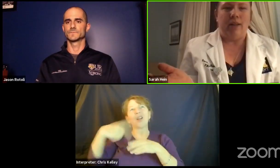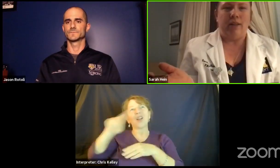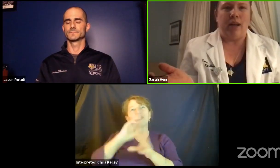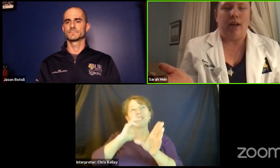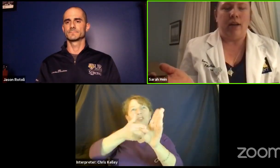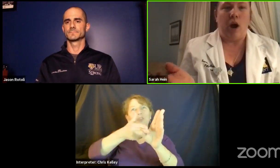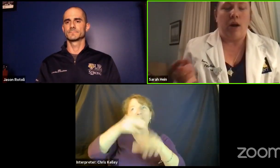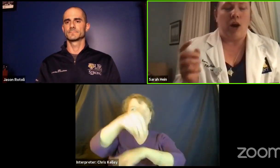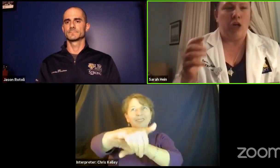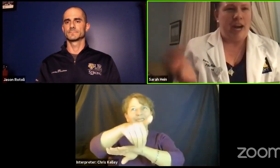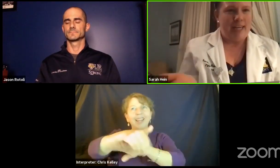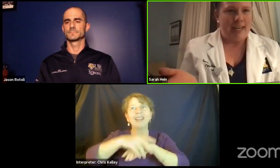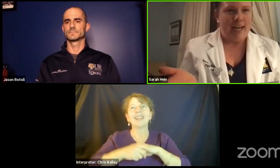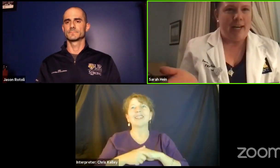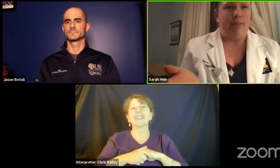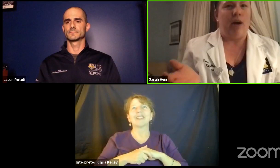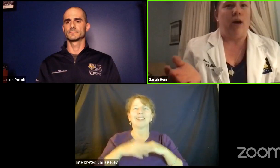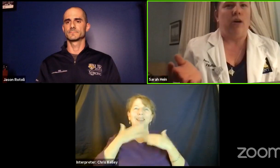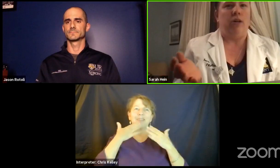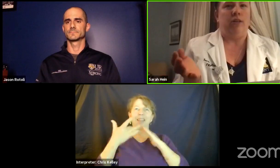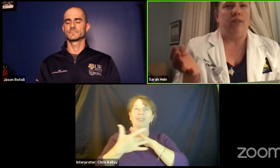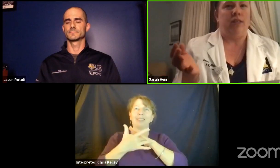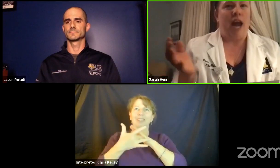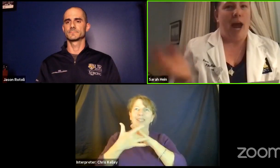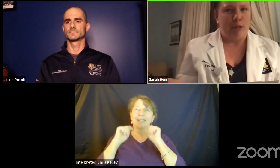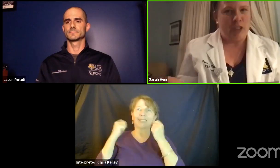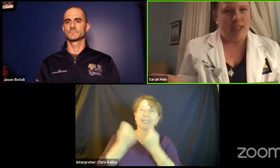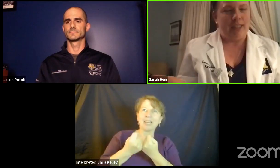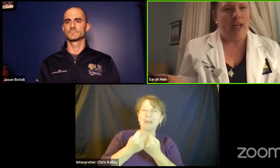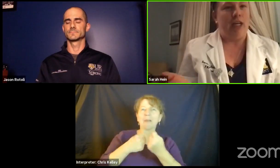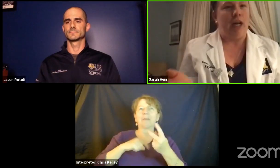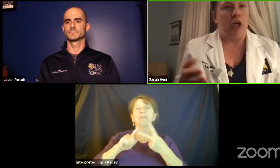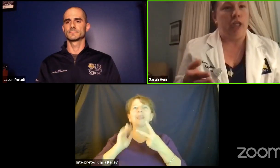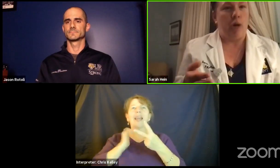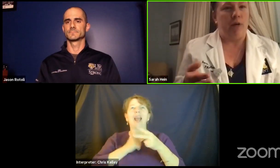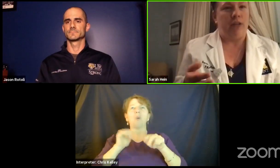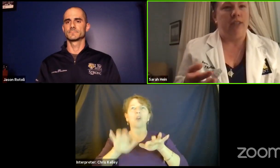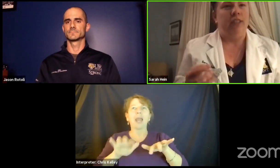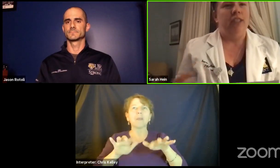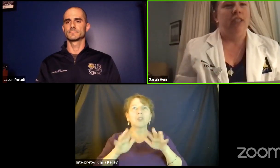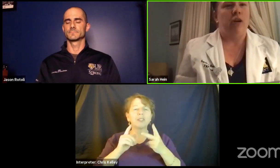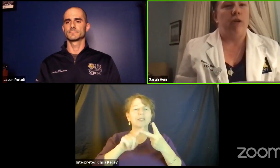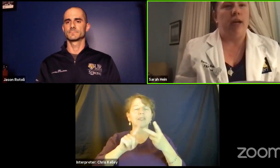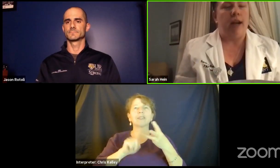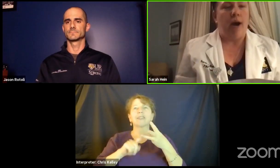questions during the presentation as well. We also will have comments and